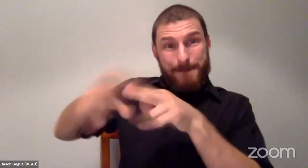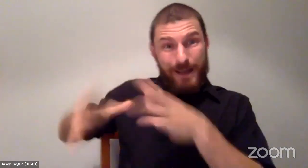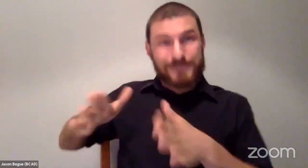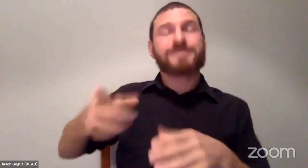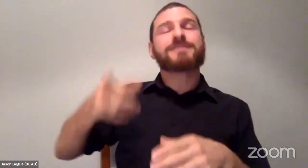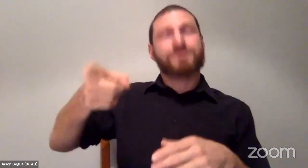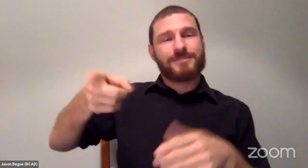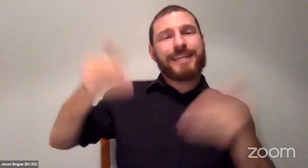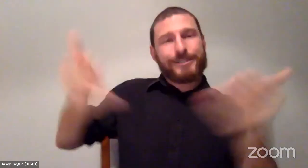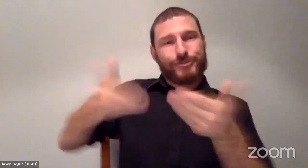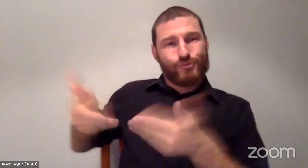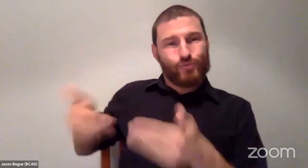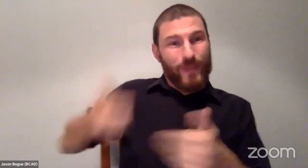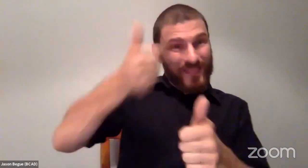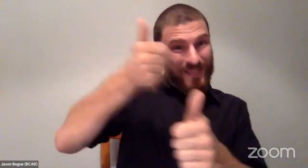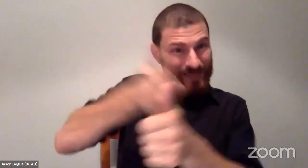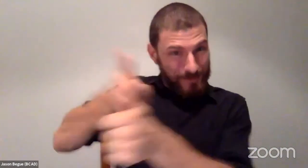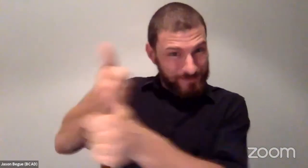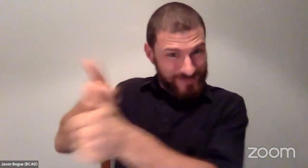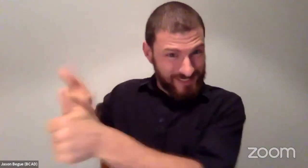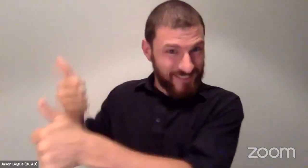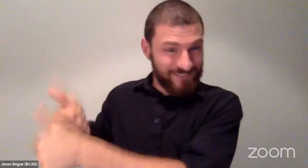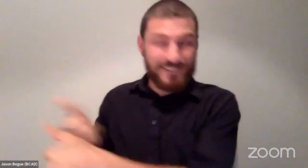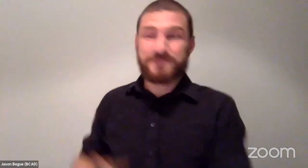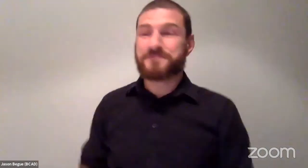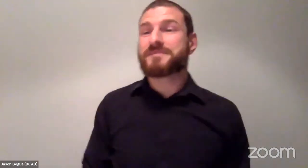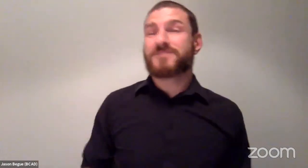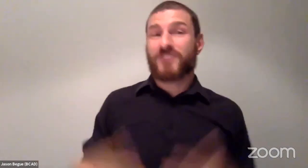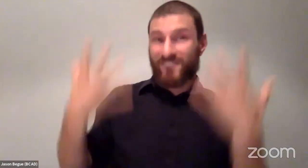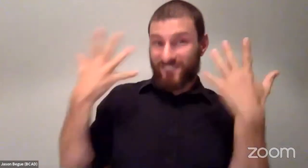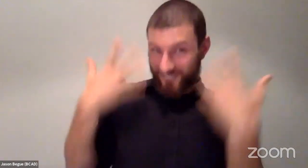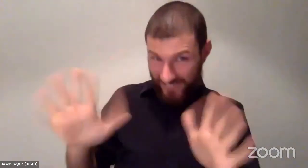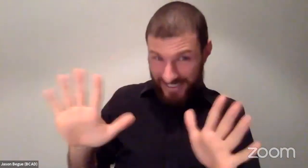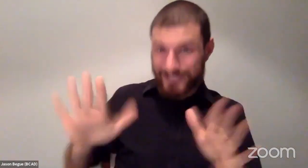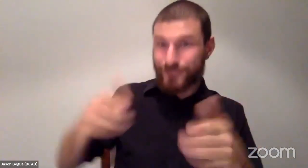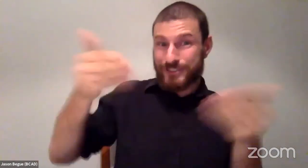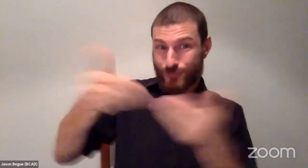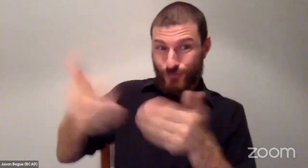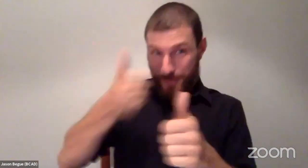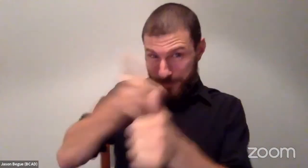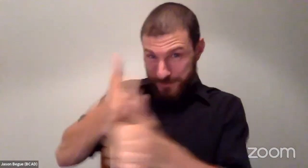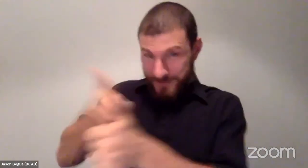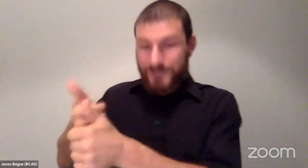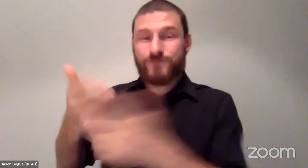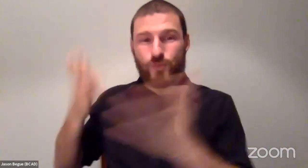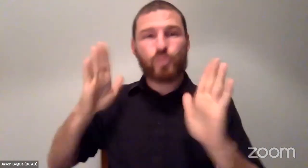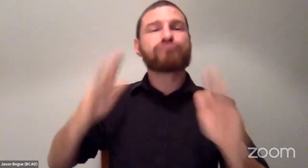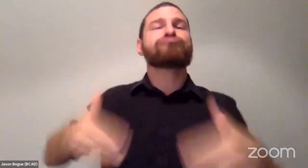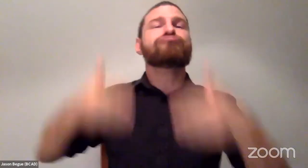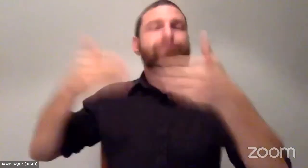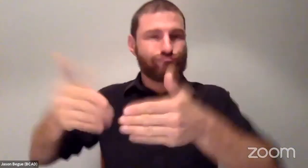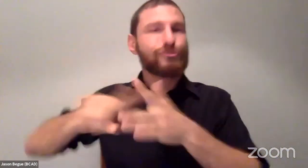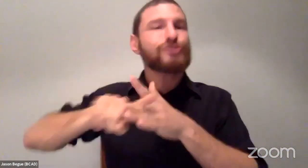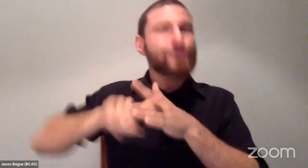and I will ask each one of our panelists to introduce themselves. At the completion of